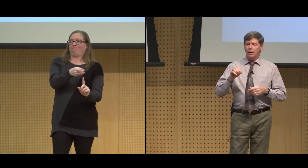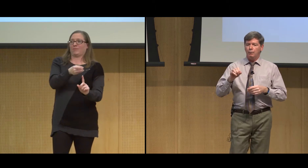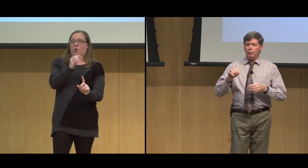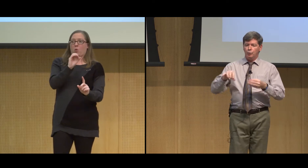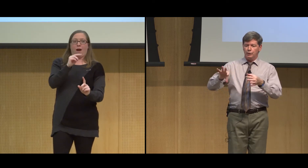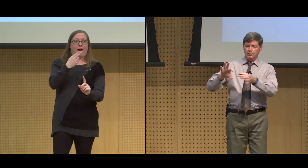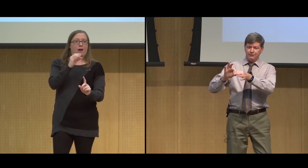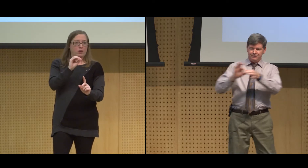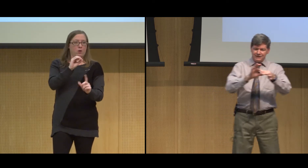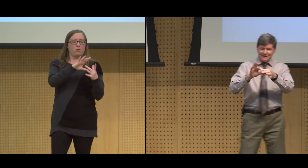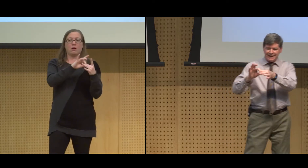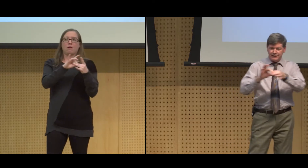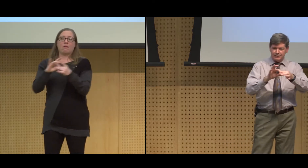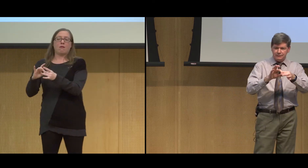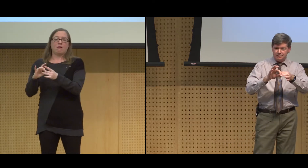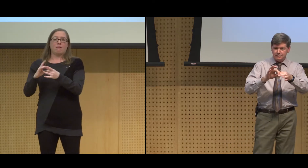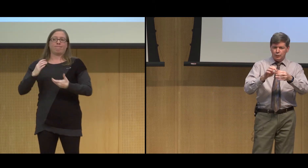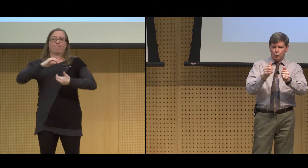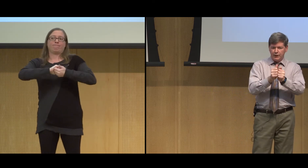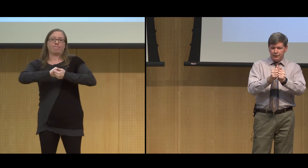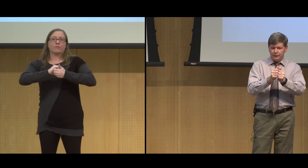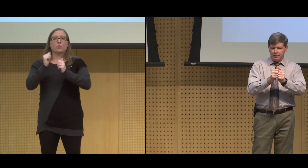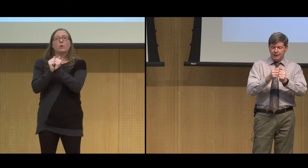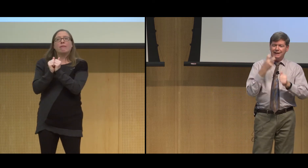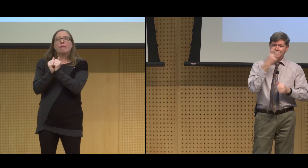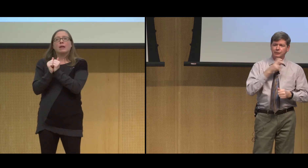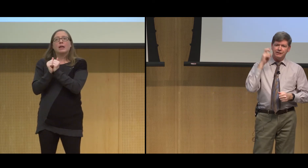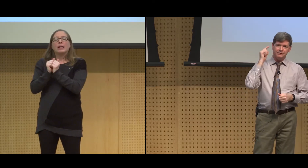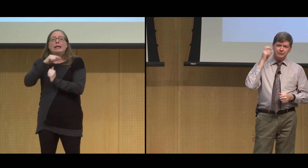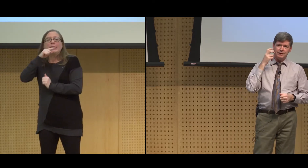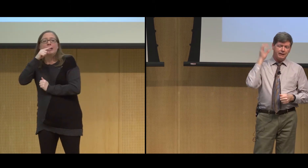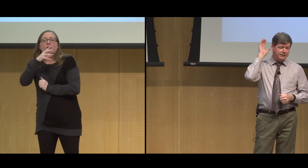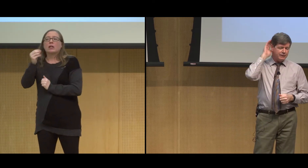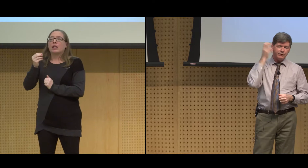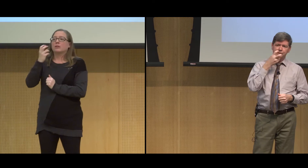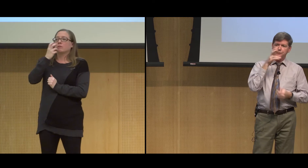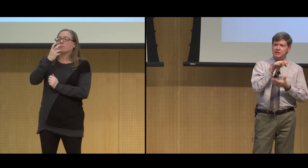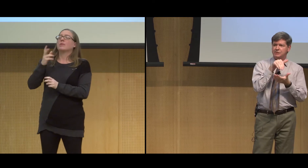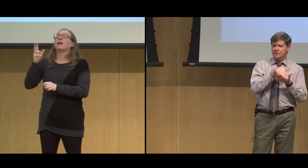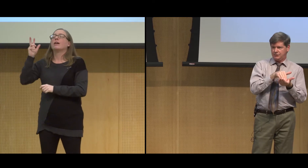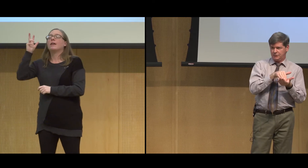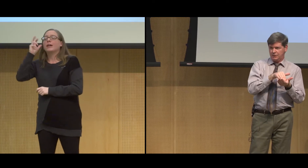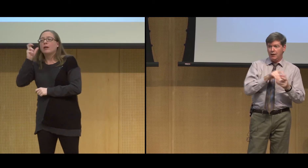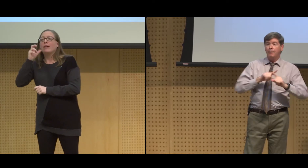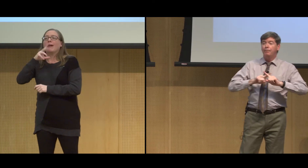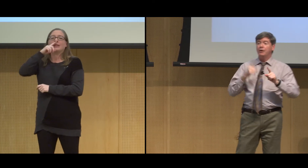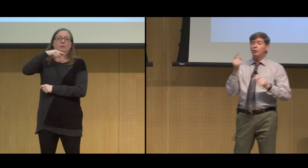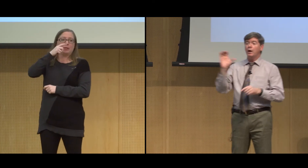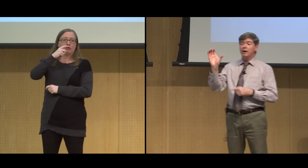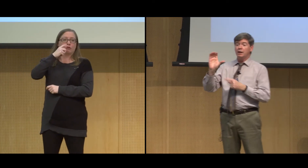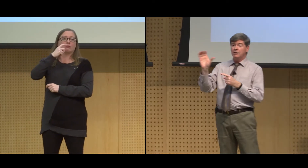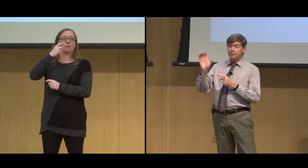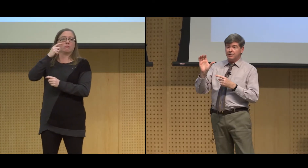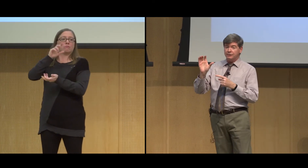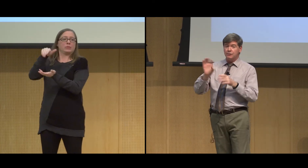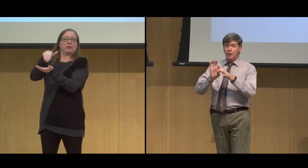were affiliated with a hearing and-- a hearing and speech center. But the one in Columbus